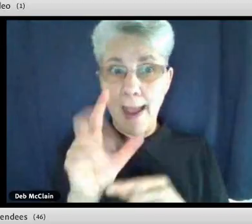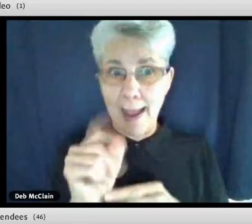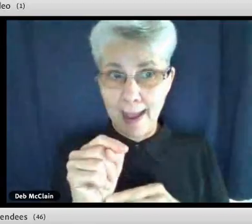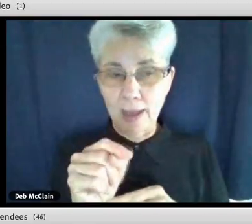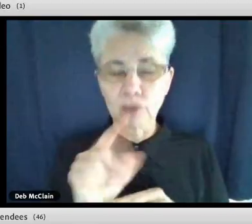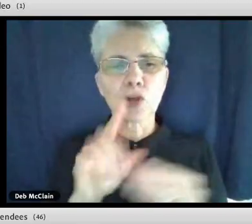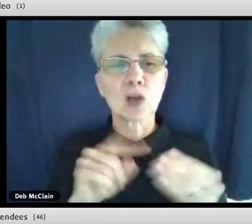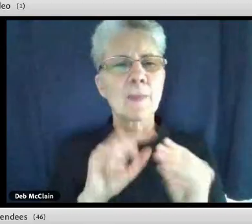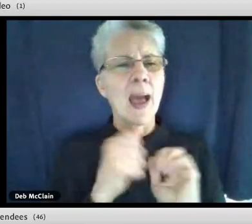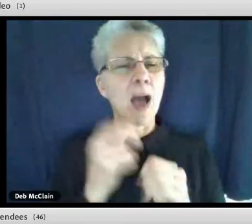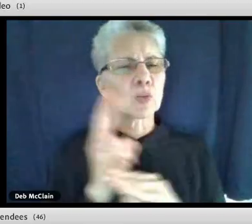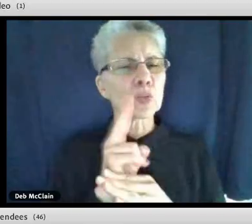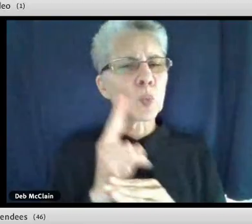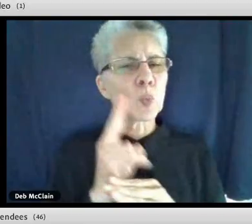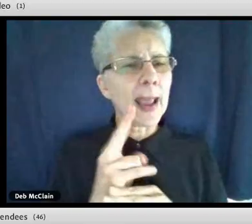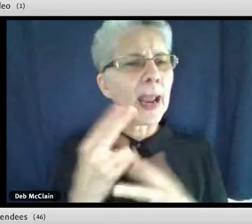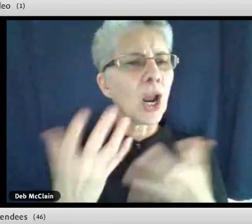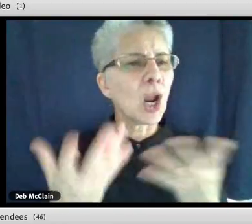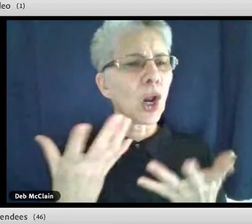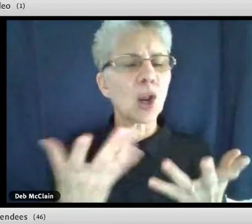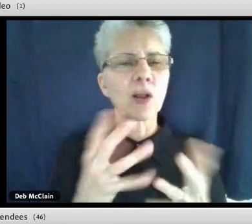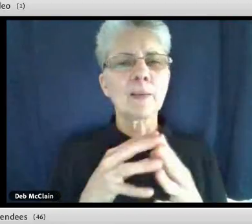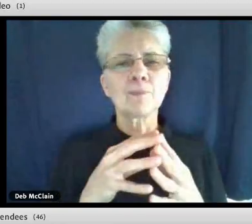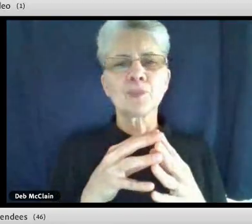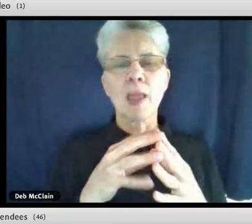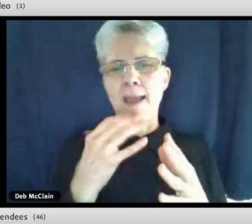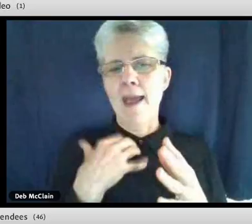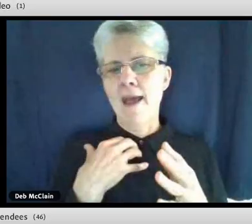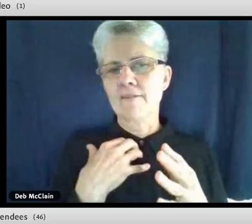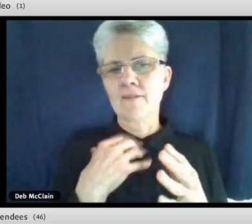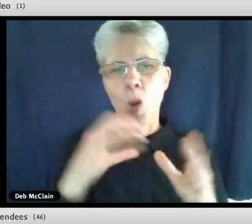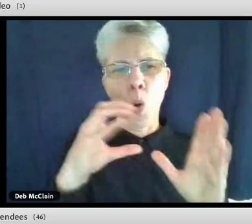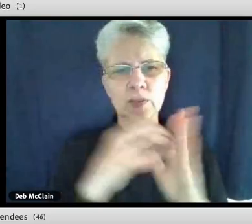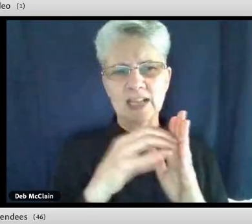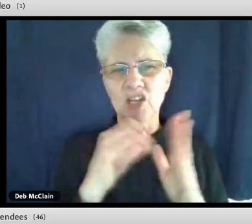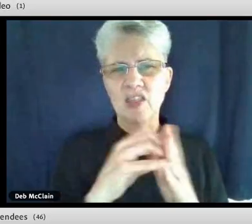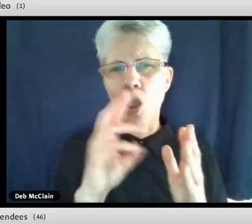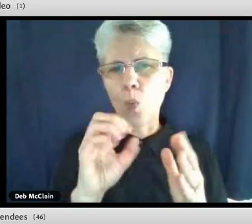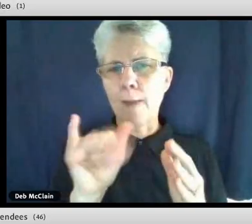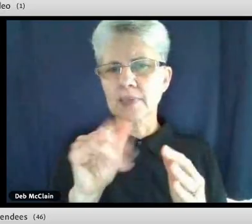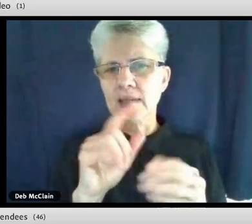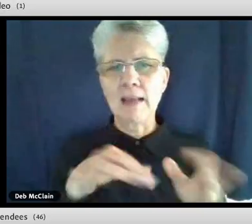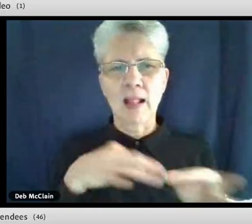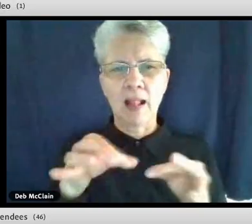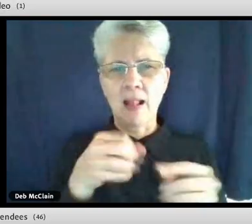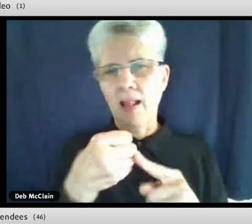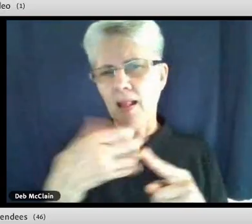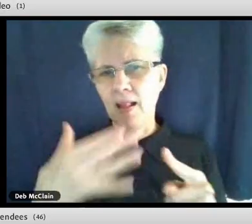and it talks about how to wear it. They have a whole section of their website about masks and different things like that.